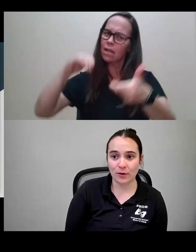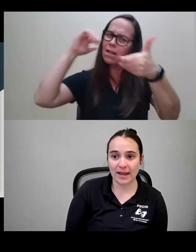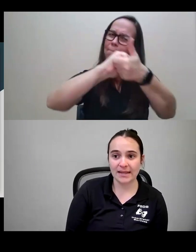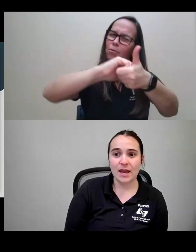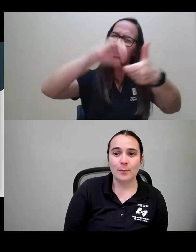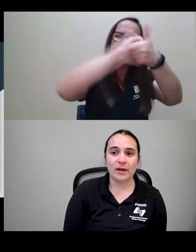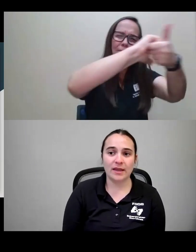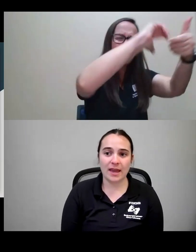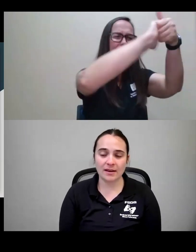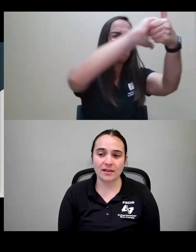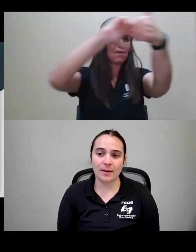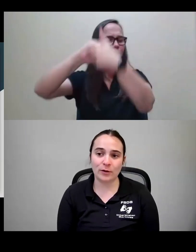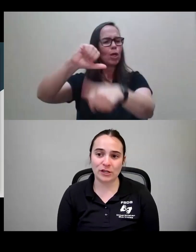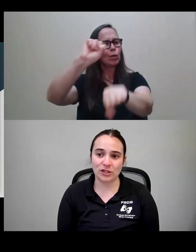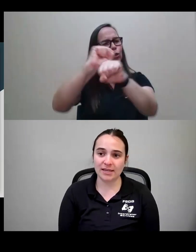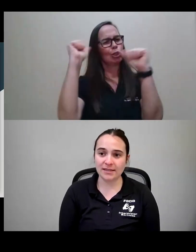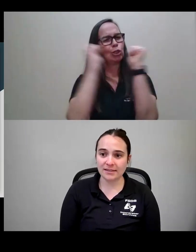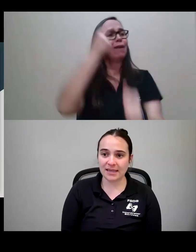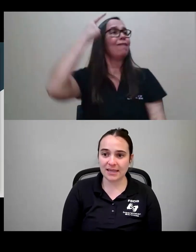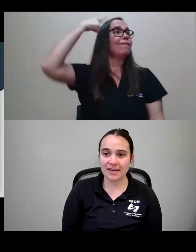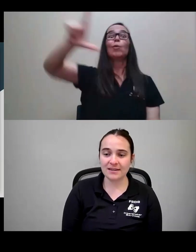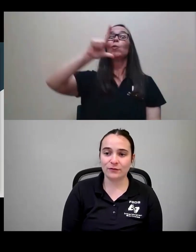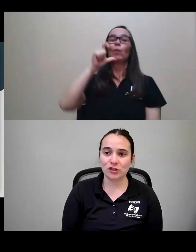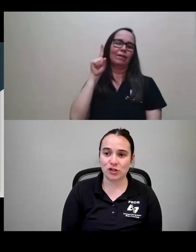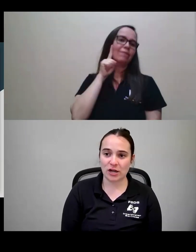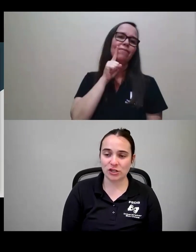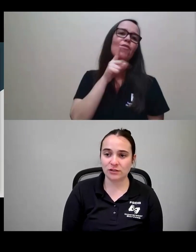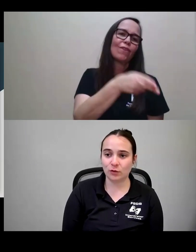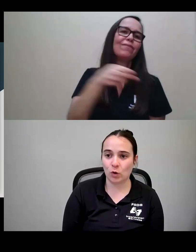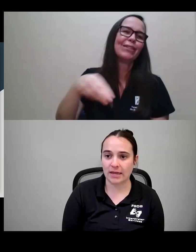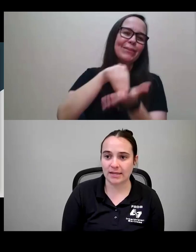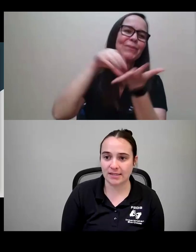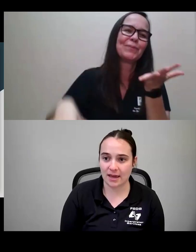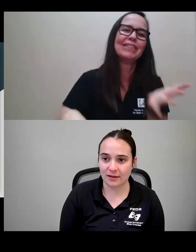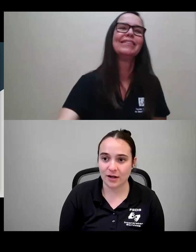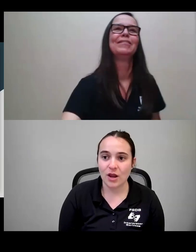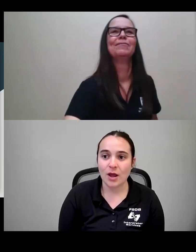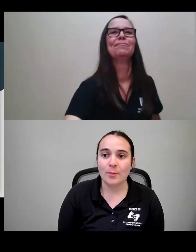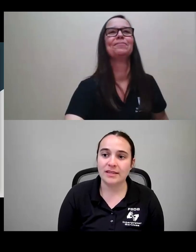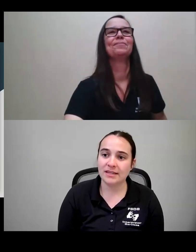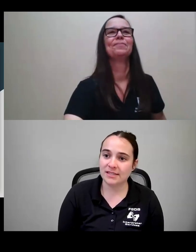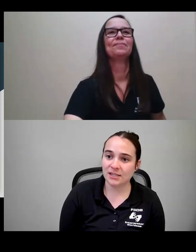collaborate, but again, collaboration is key in different strategies for working together, but